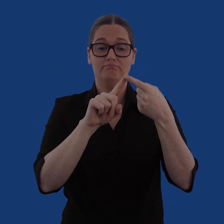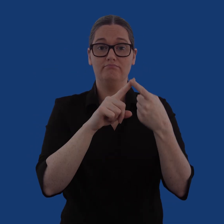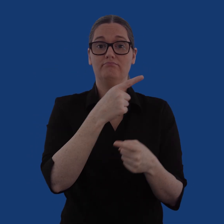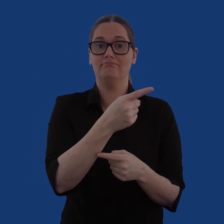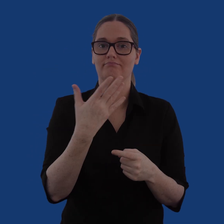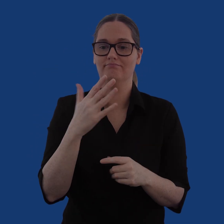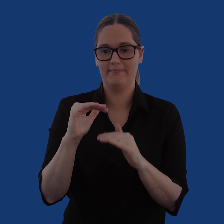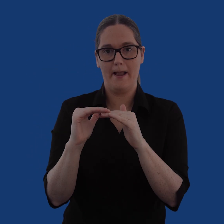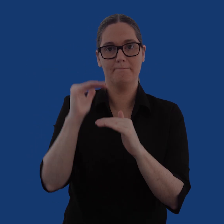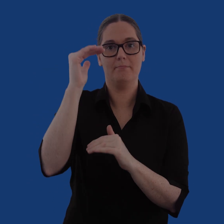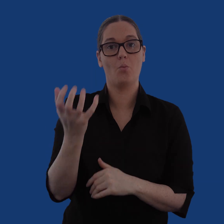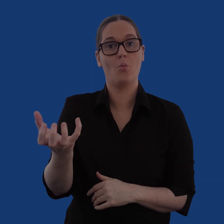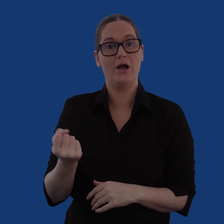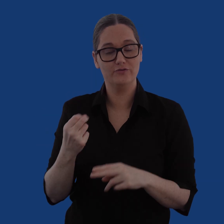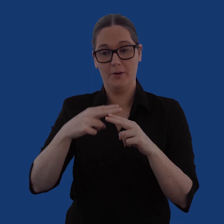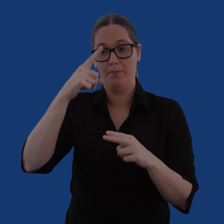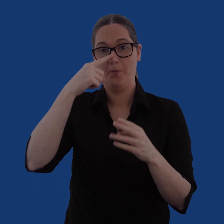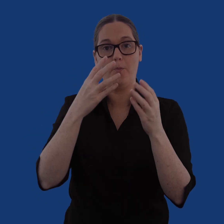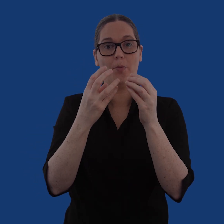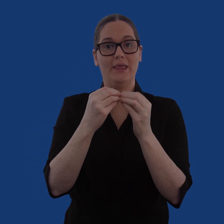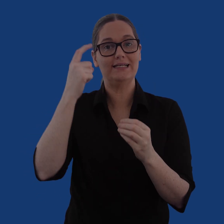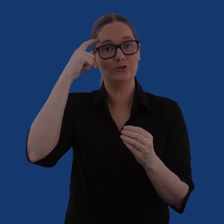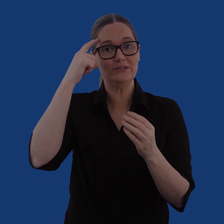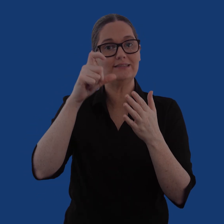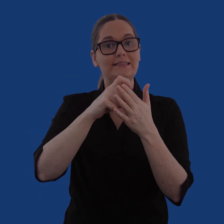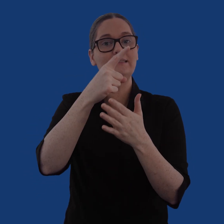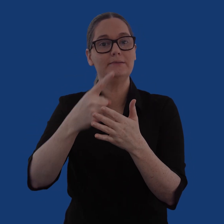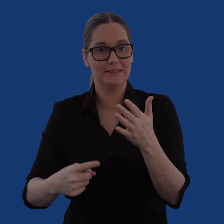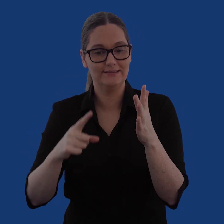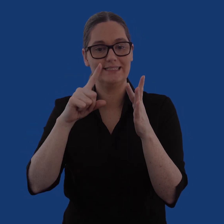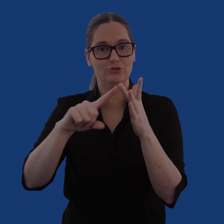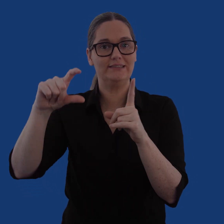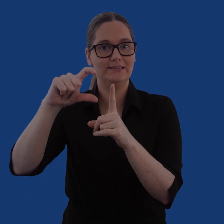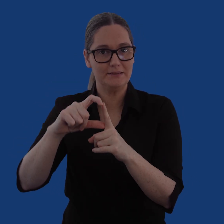• increasing wages for people with intellectual disability